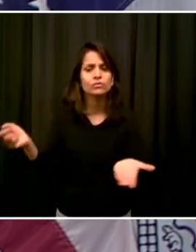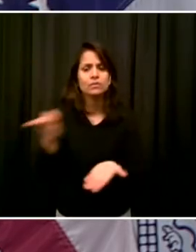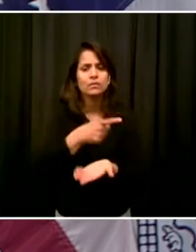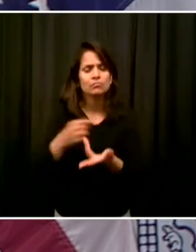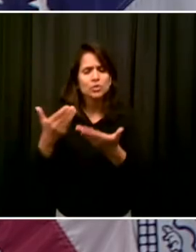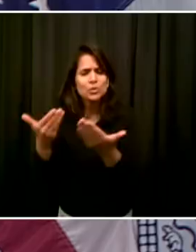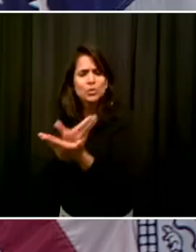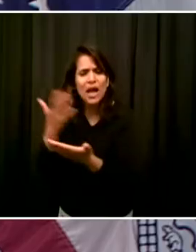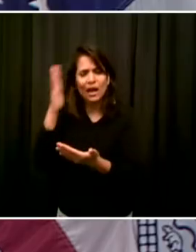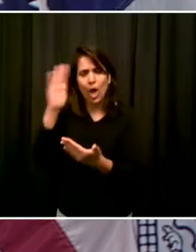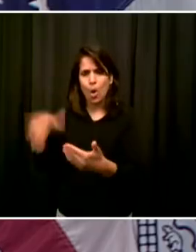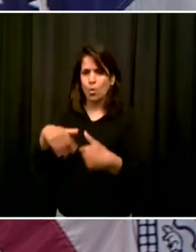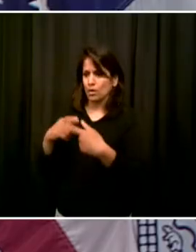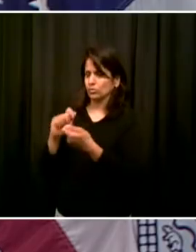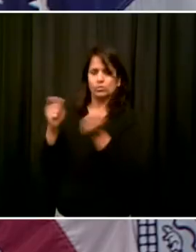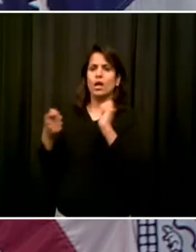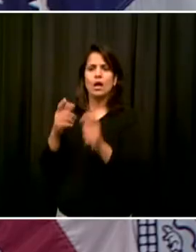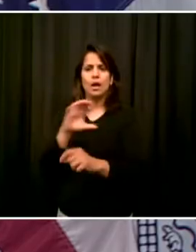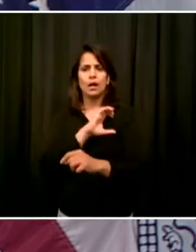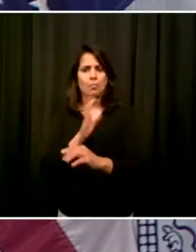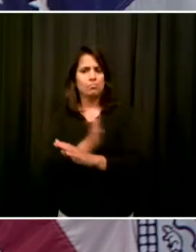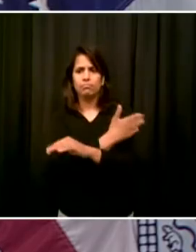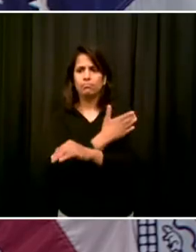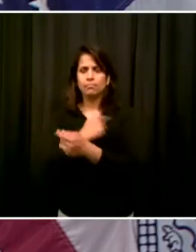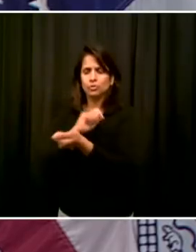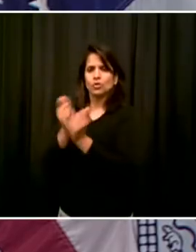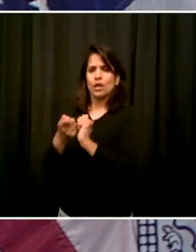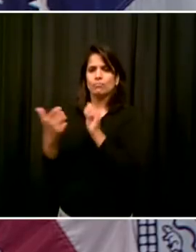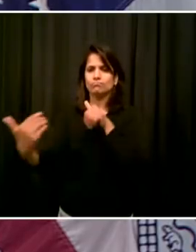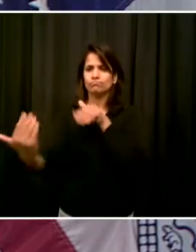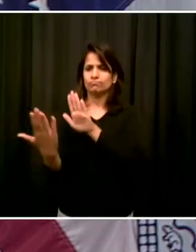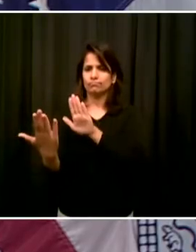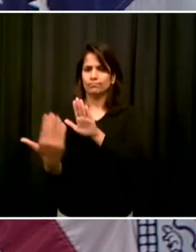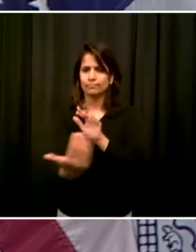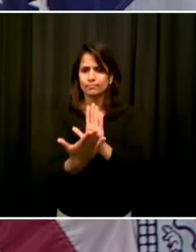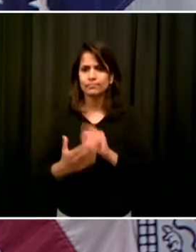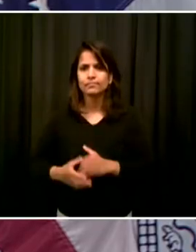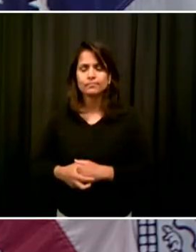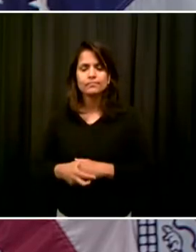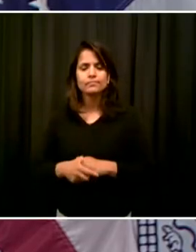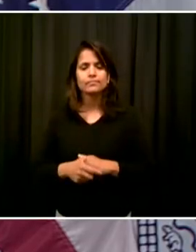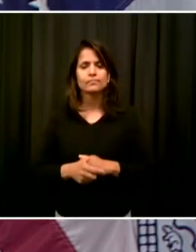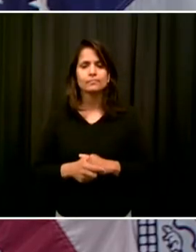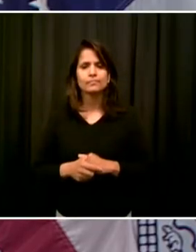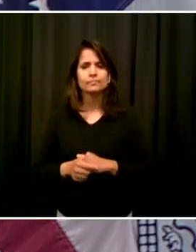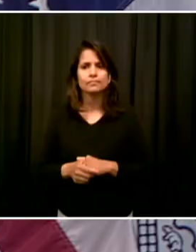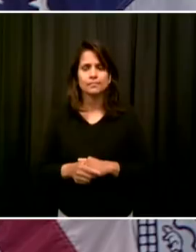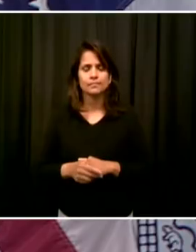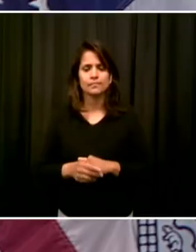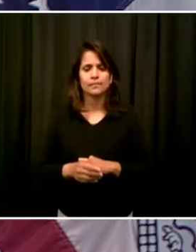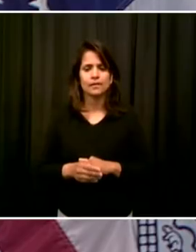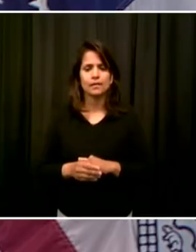THOSE MODERN AND REFORM MINDED PRACTICES AND TO TRAIN THE AGENTS AND HOW TO DO